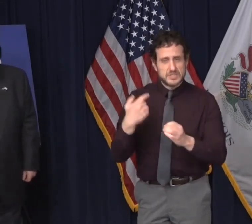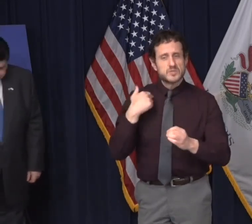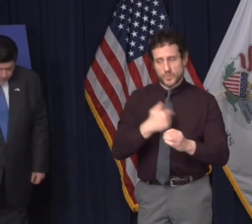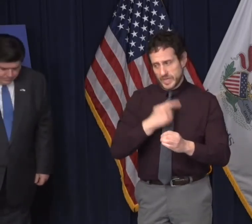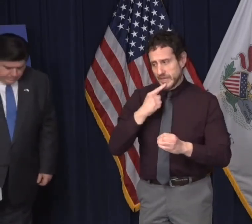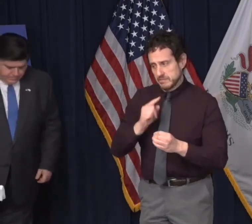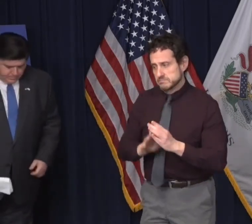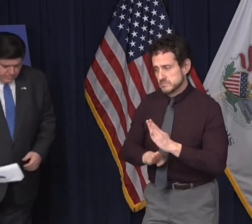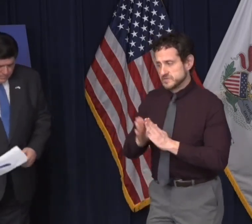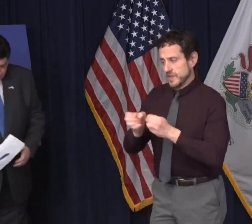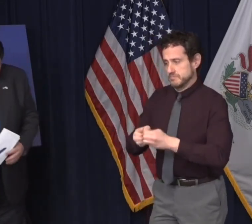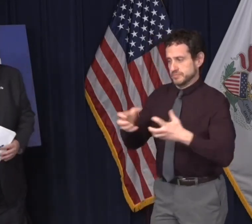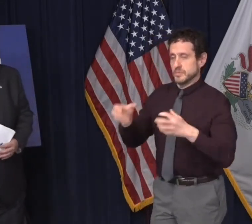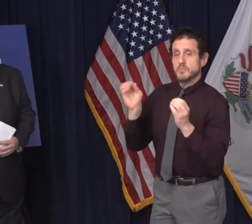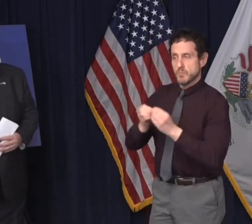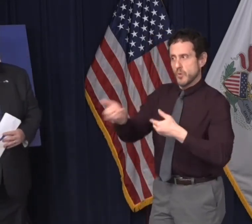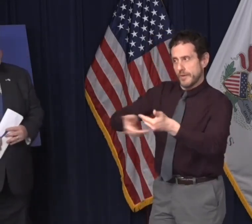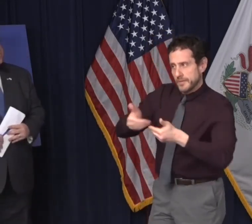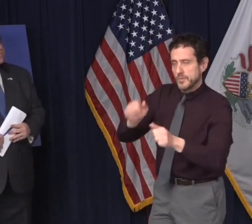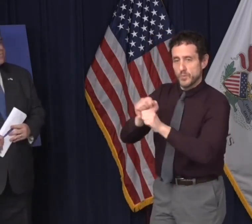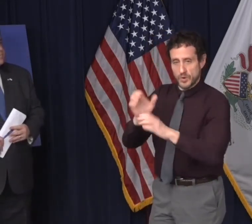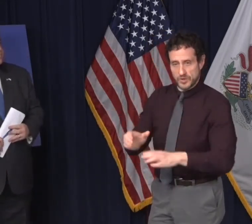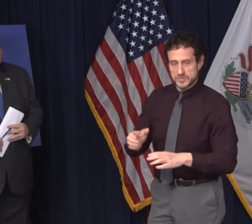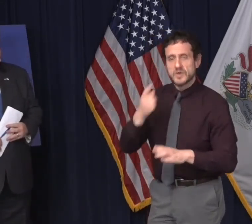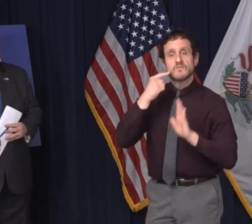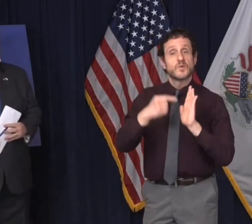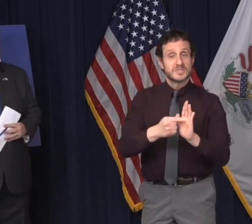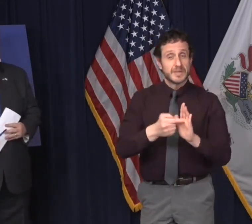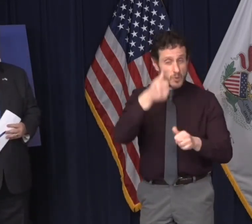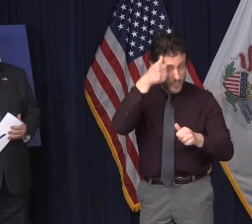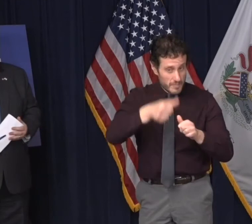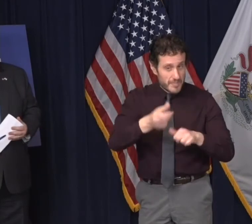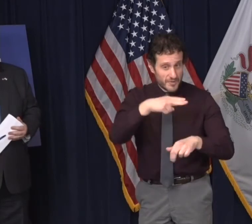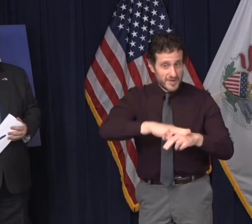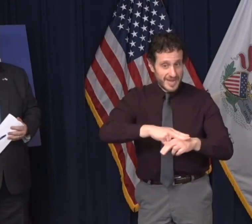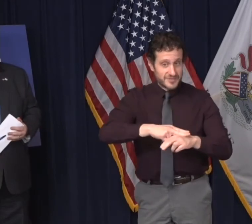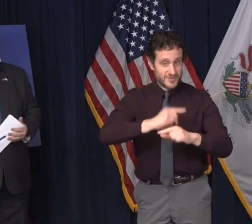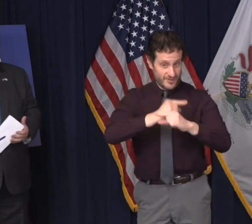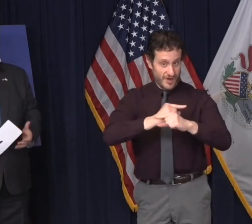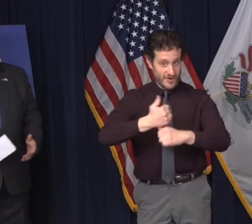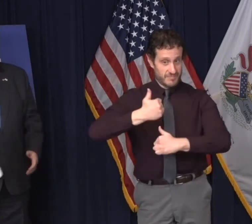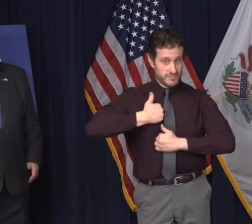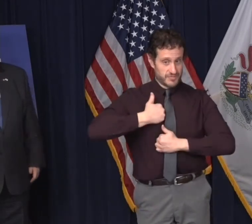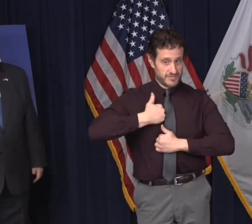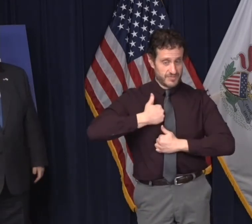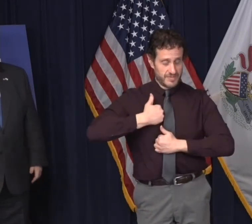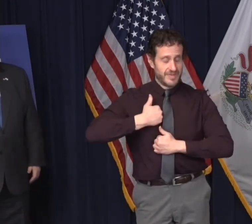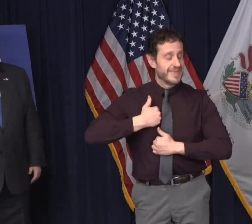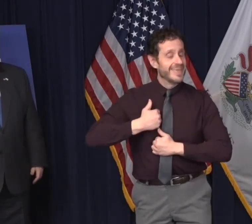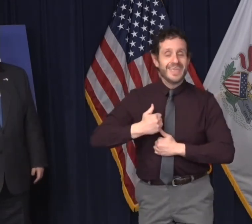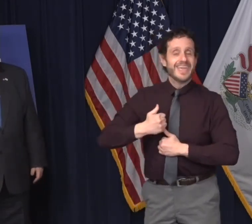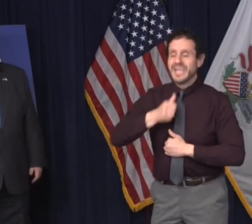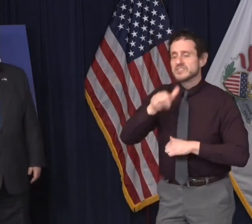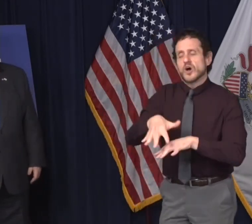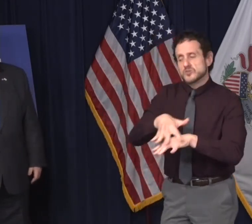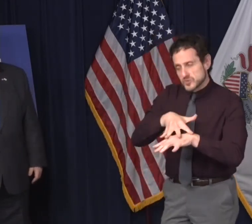I WILL DETAIL BELOW WE WILL HAVE THE CAPABILITY TO SURGE AS NEEDED. THINK ABOUT WE USE THE NATIONAL GARTHSMEN.